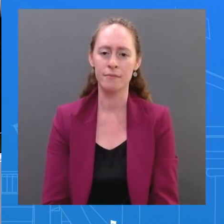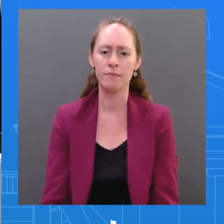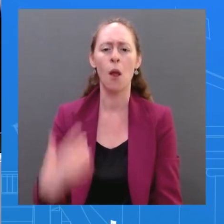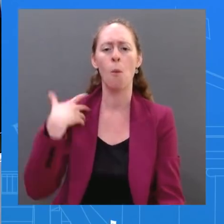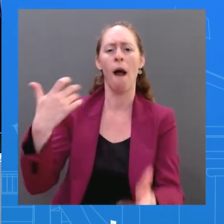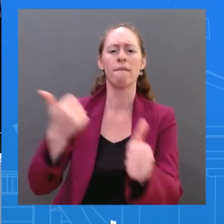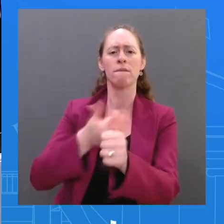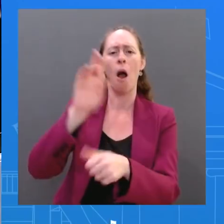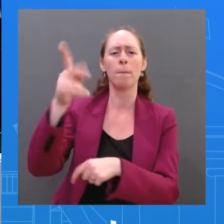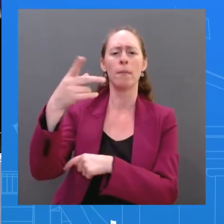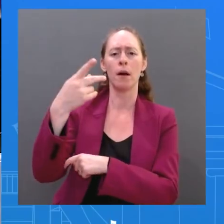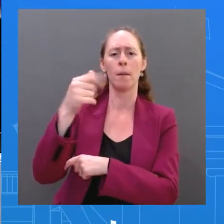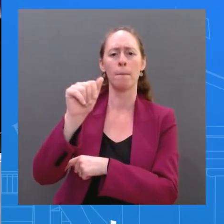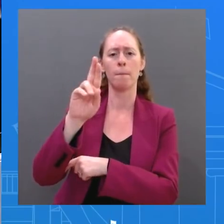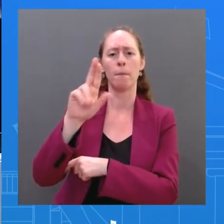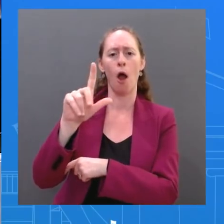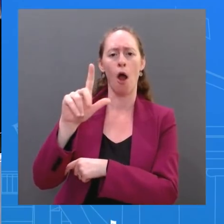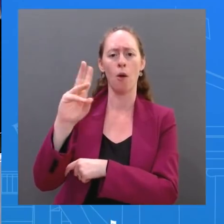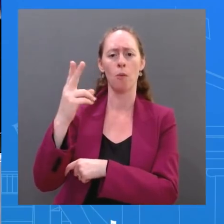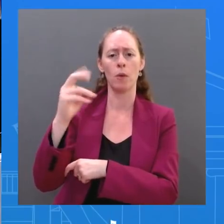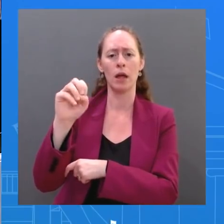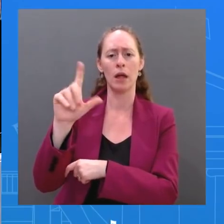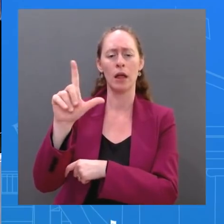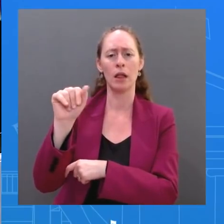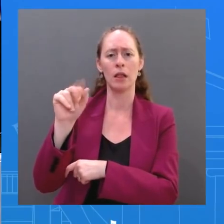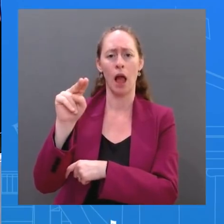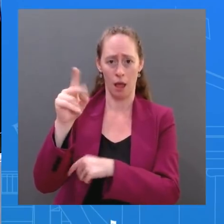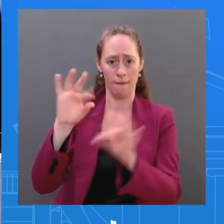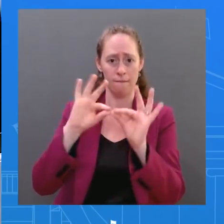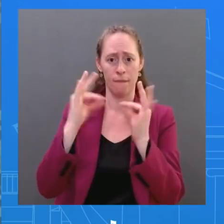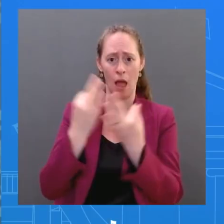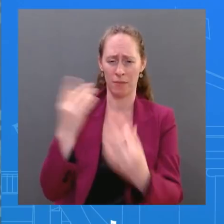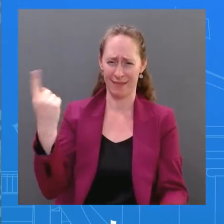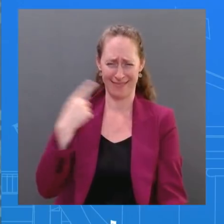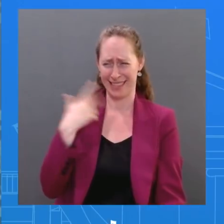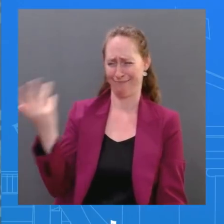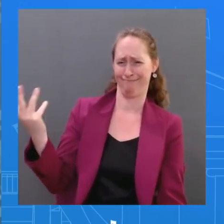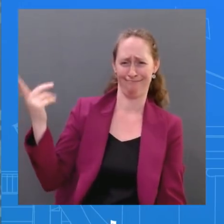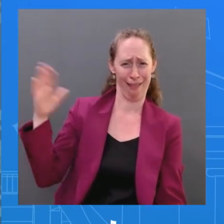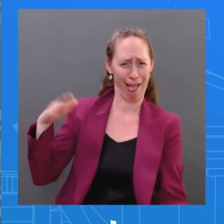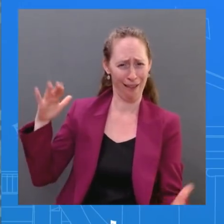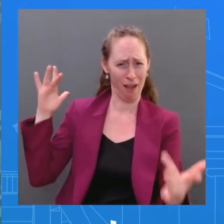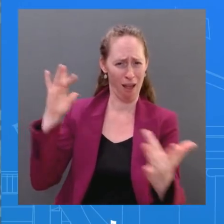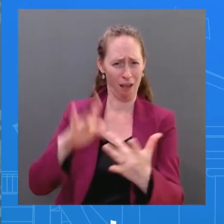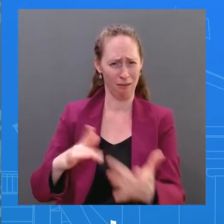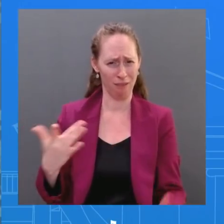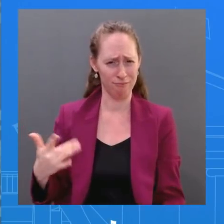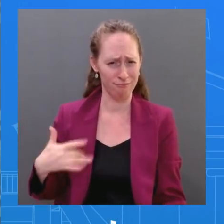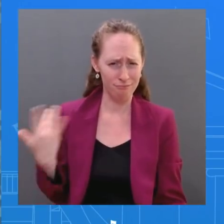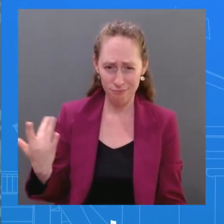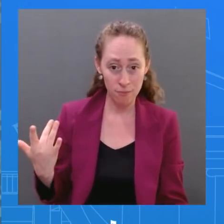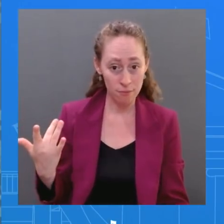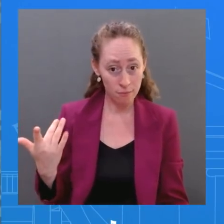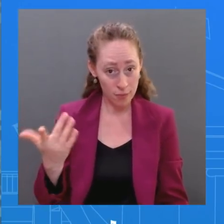Does the President have plans to call the Whelan family as well? Ms. Jean-Pierre: So I don't have a call right now to announce or to preview for you today.